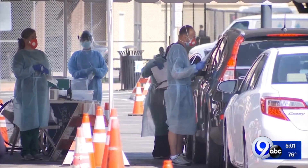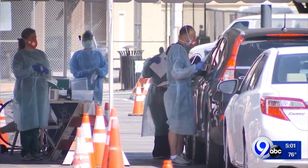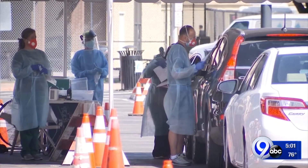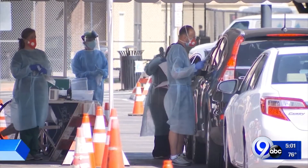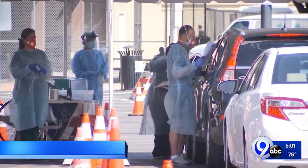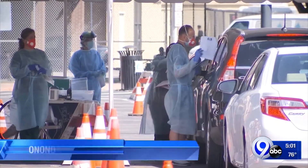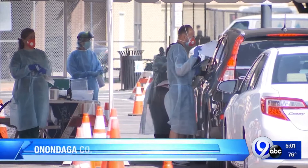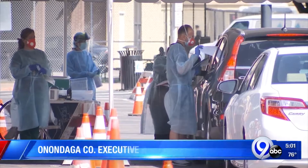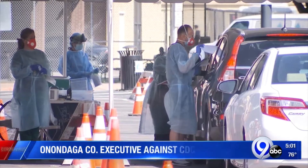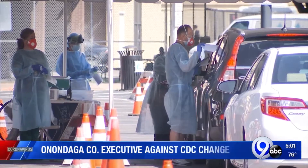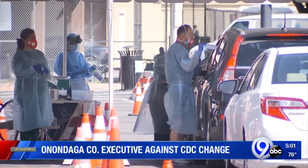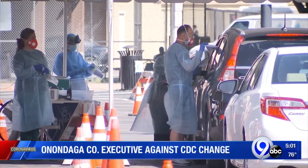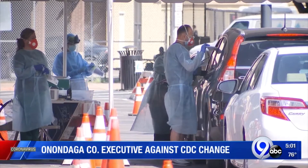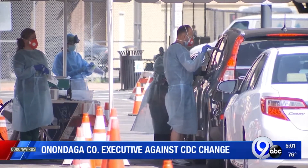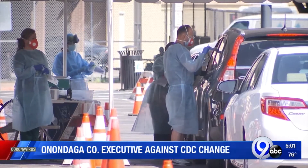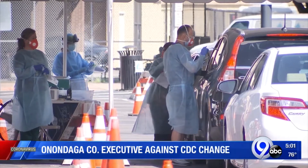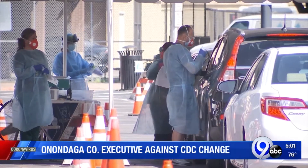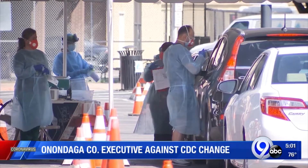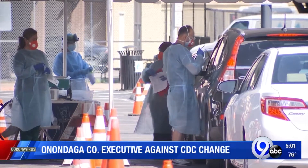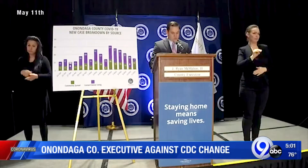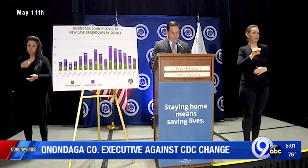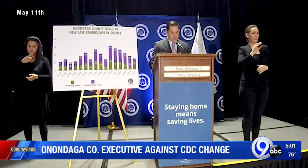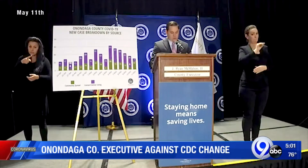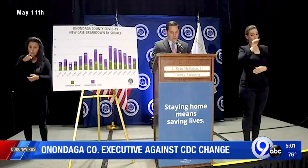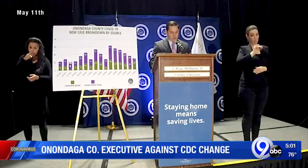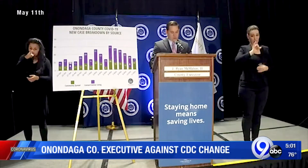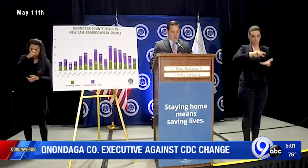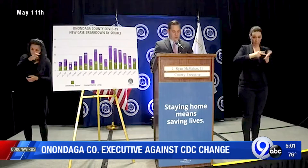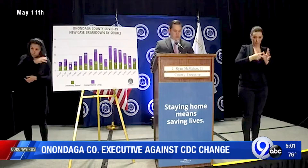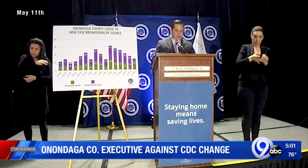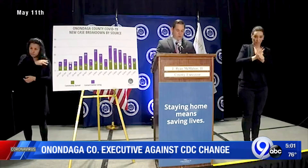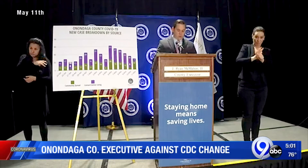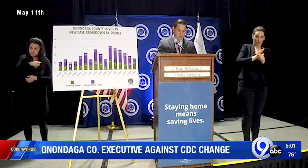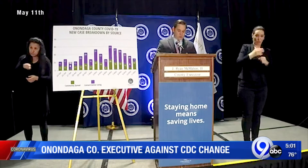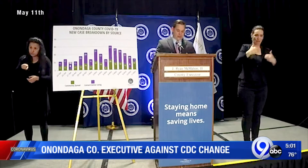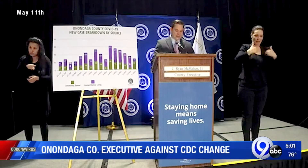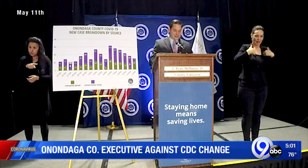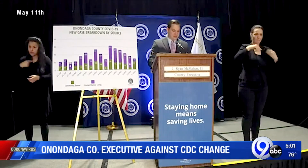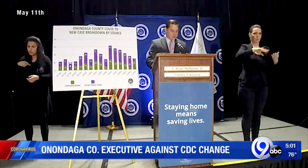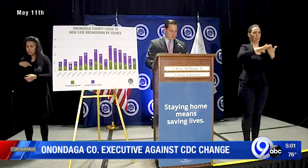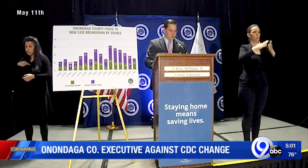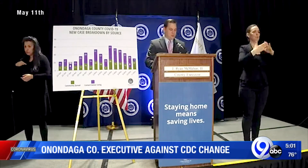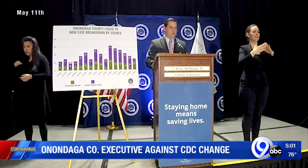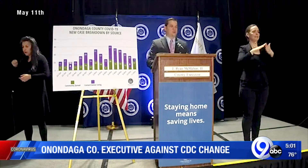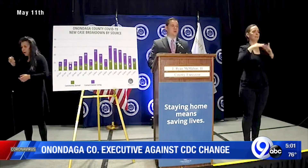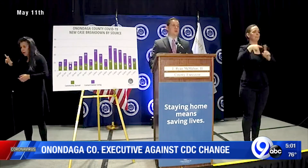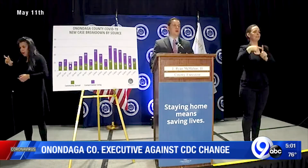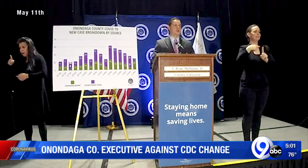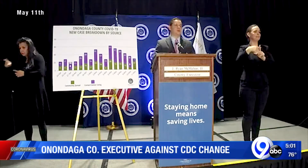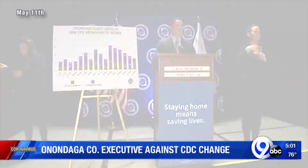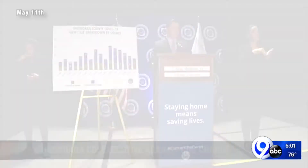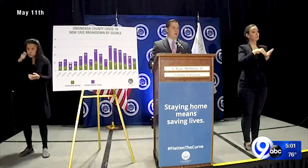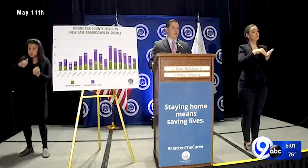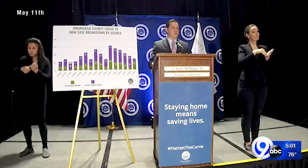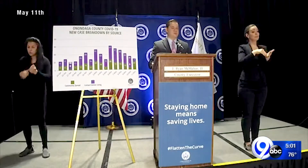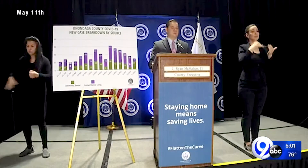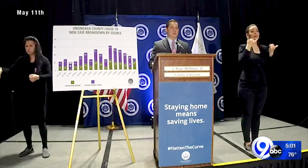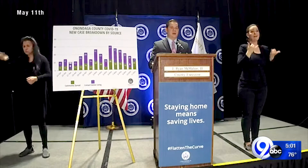ANDREW: AT FIRST, EVEN THE ONONDAGA COUNTY EXECUTIVE WAS HESITANT TO TEST EVERYONE. "This week we are doing universal testing at the